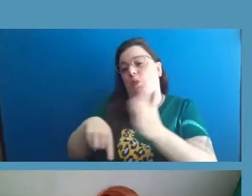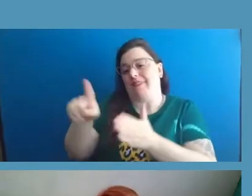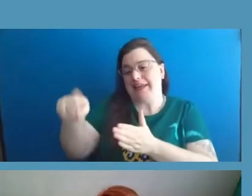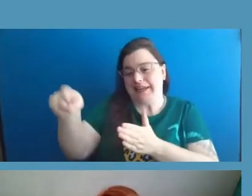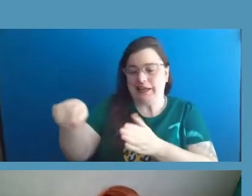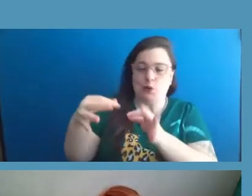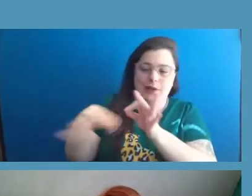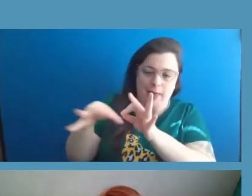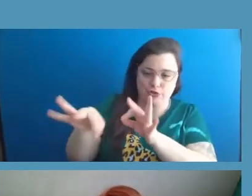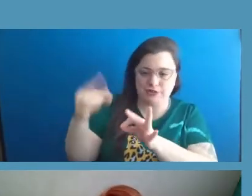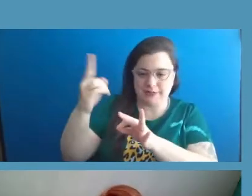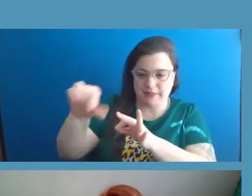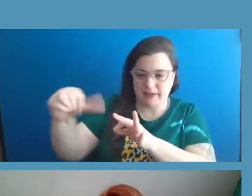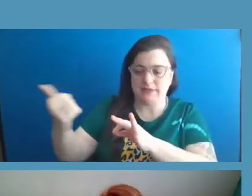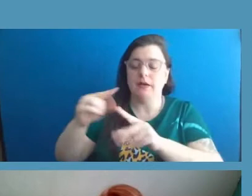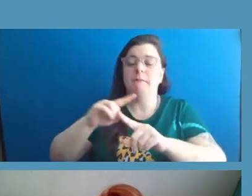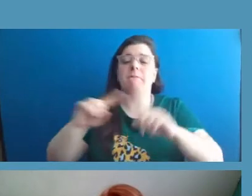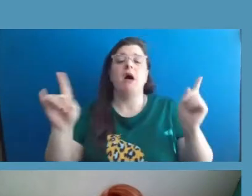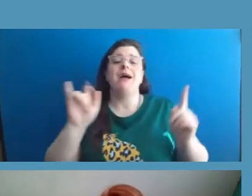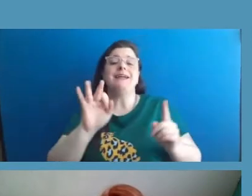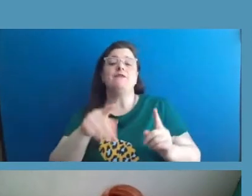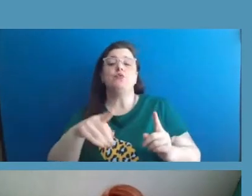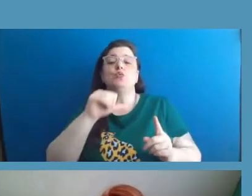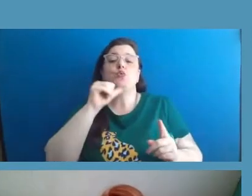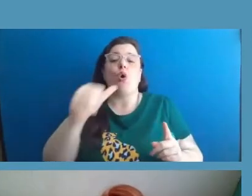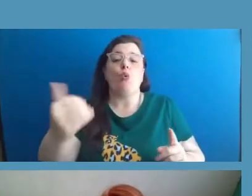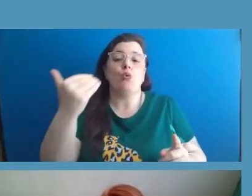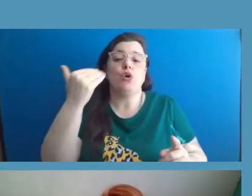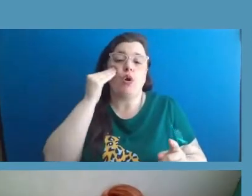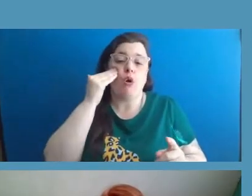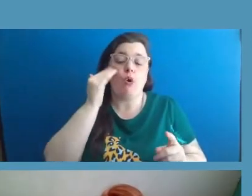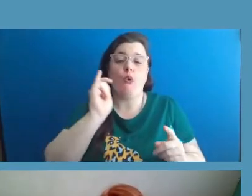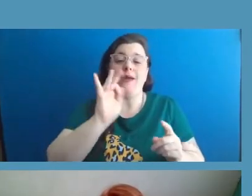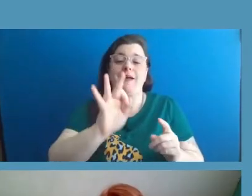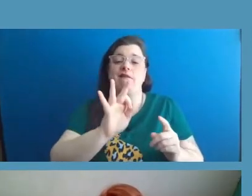should book an interpreter if that is what they need or if any captions or something